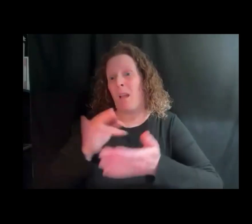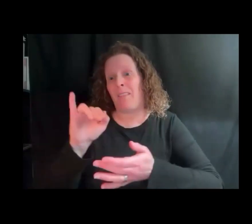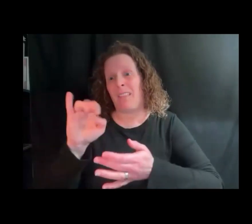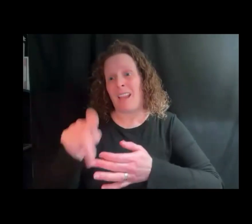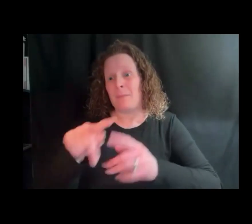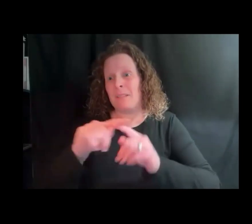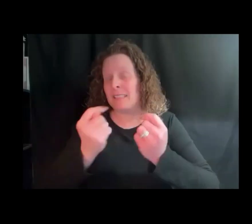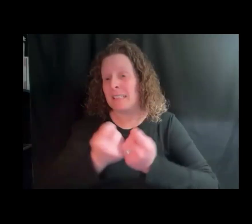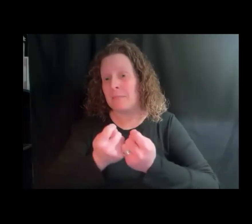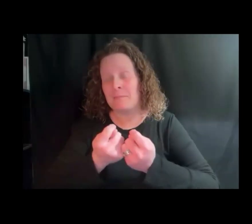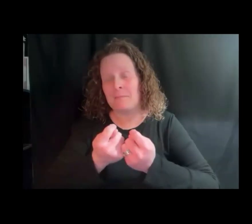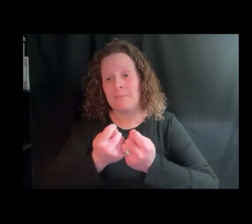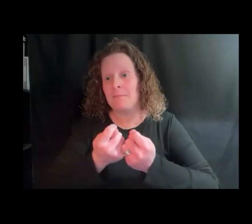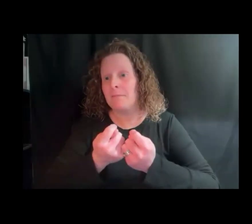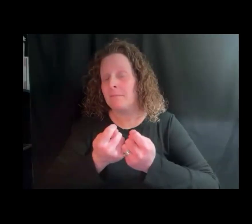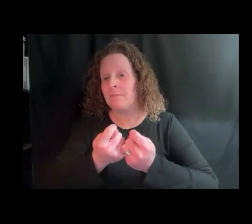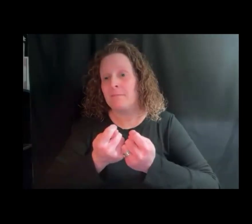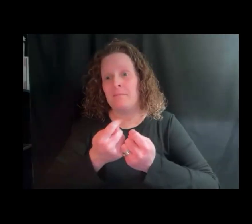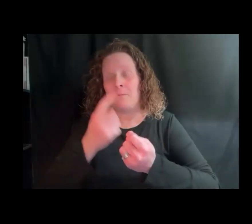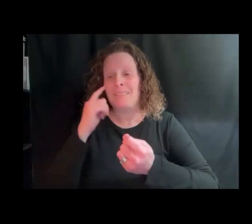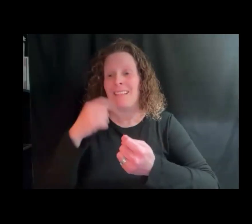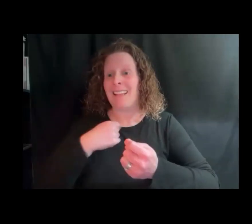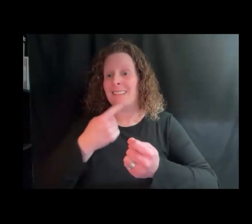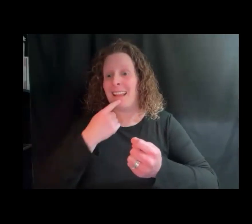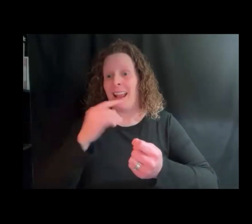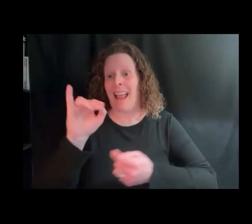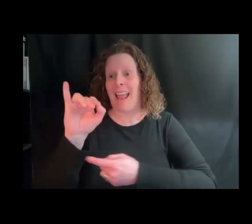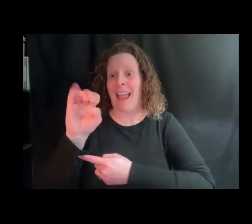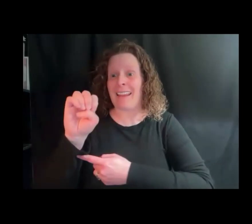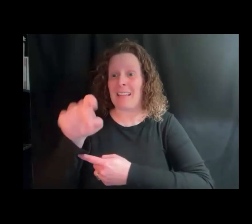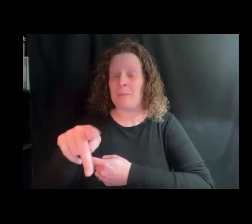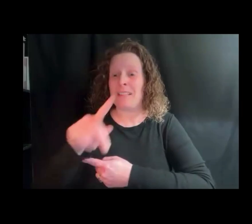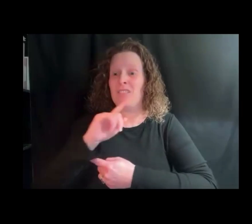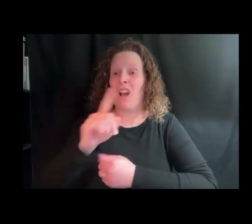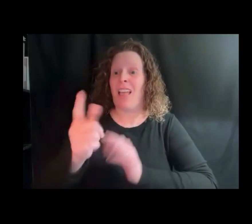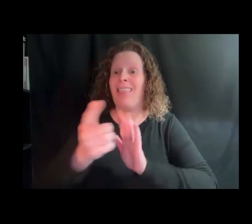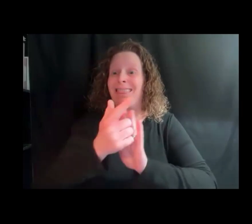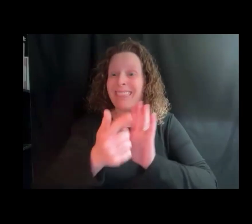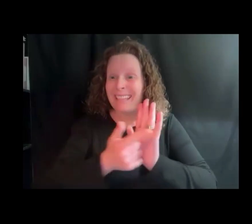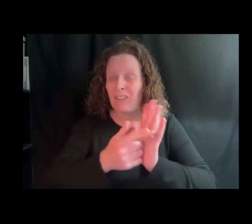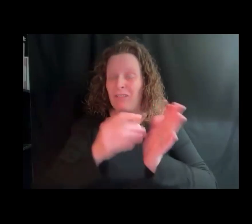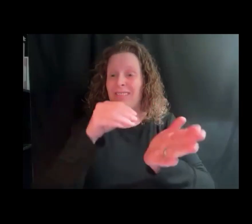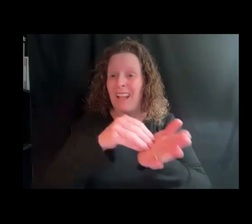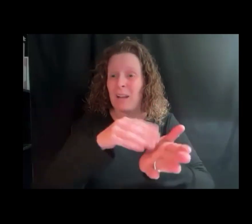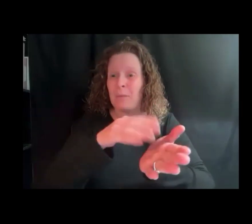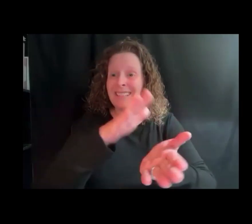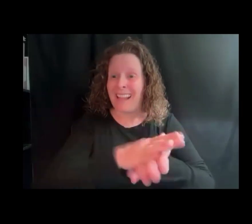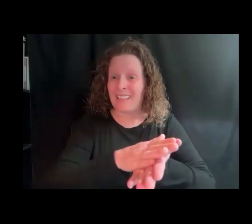Don't excuse the interpreter. Don't disallow the interpreter from being a part